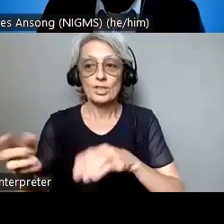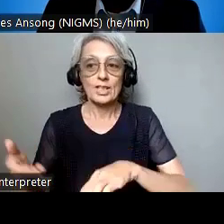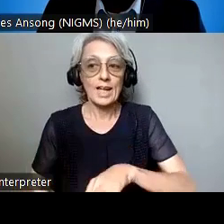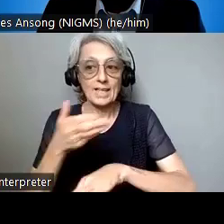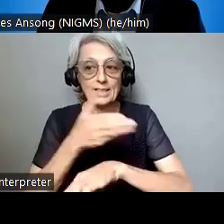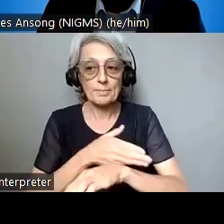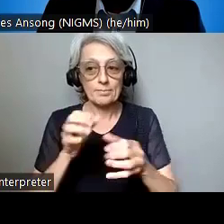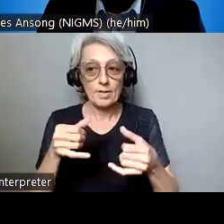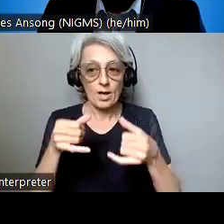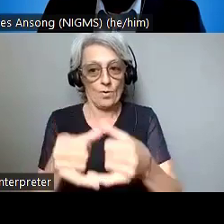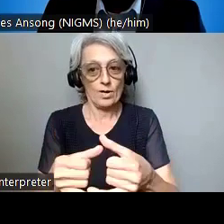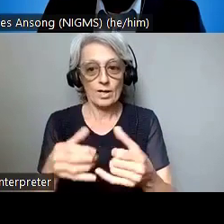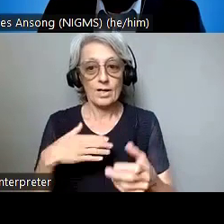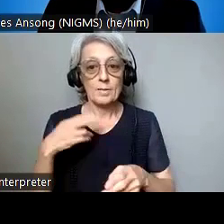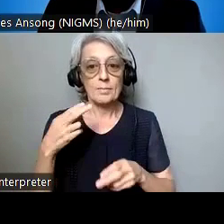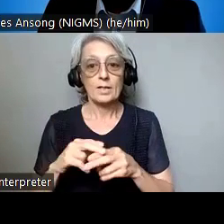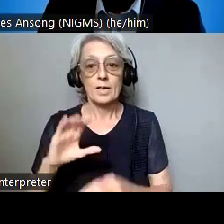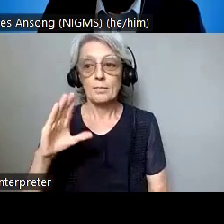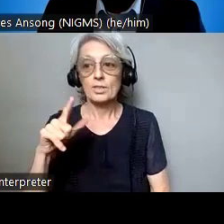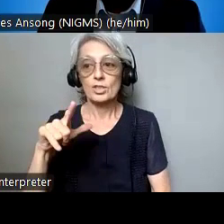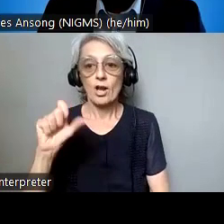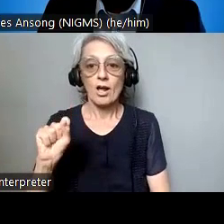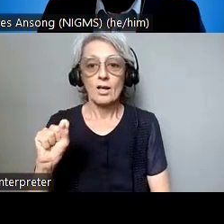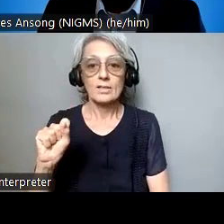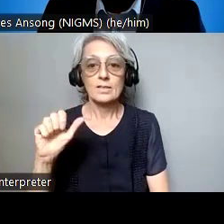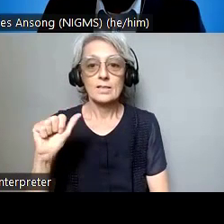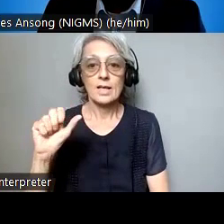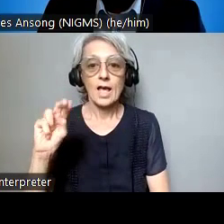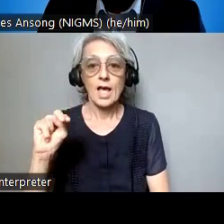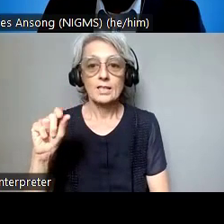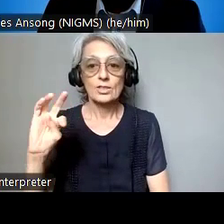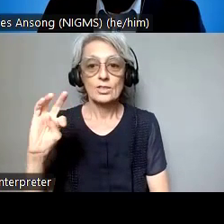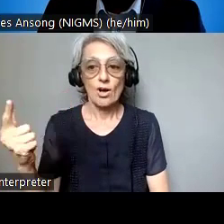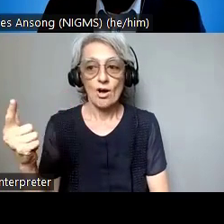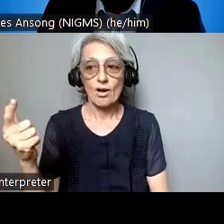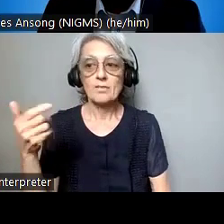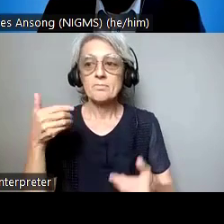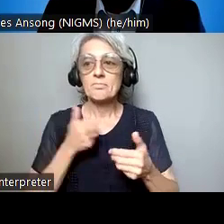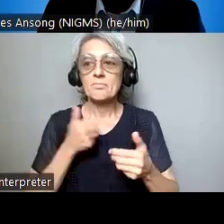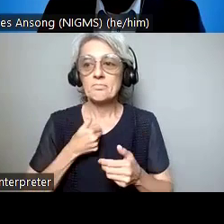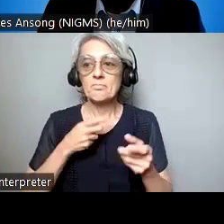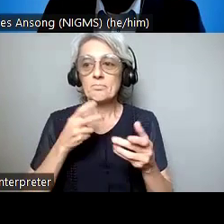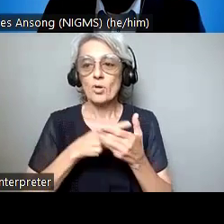My name is Charles Anson. I am a program director at the National Institute